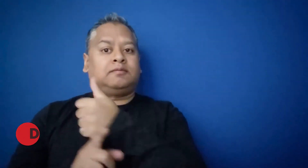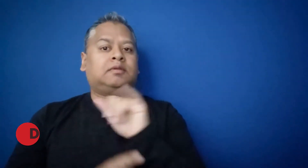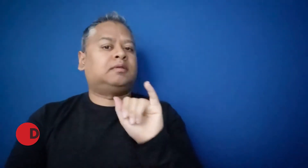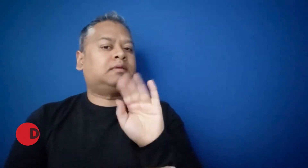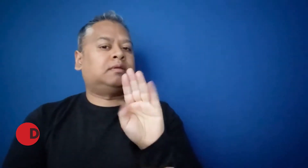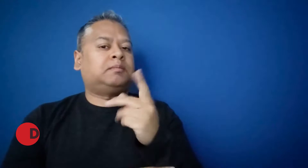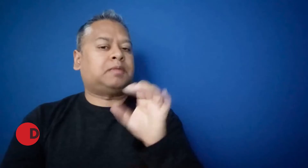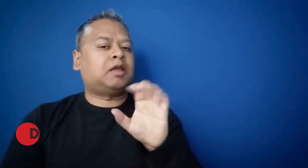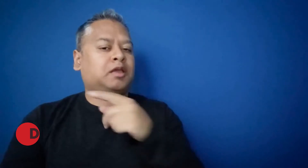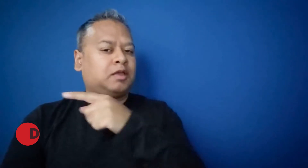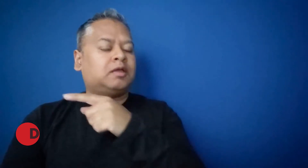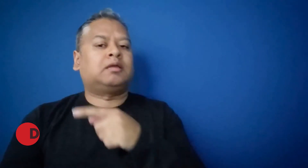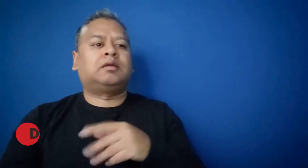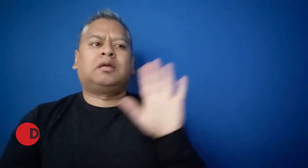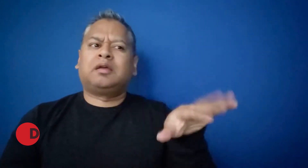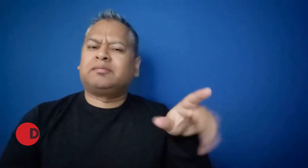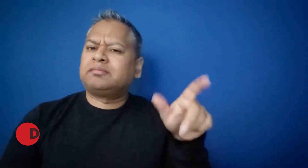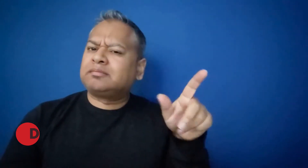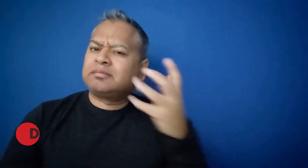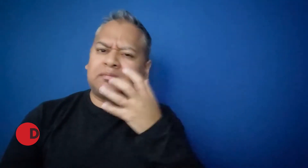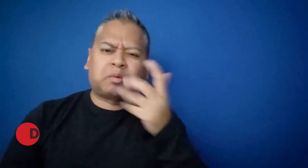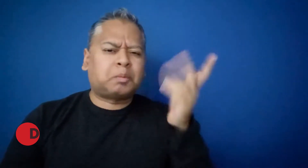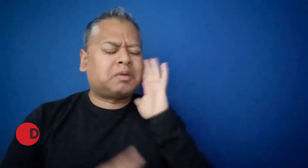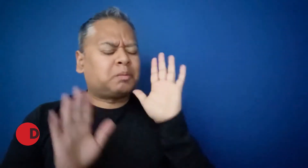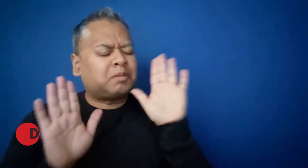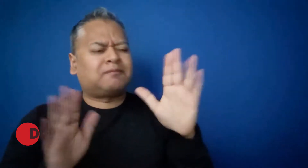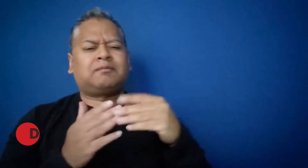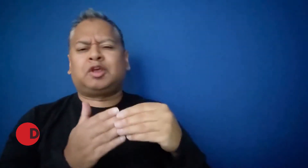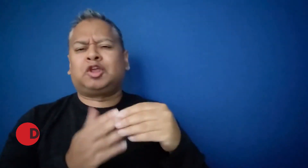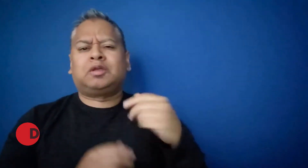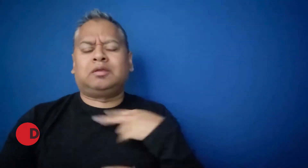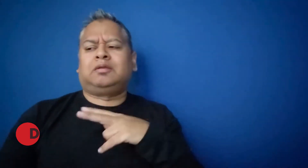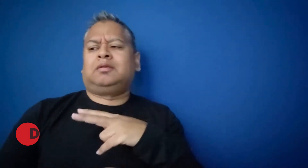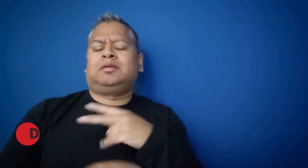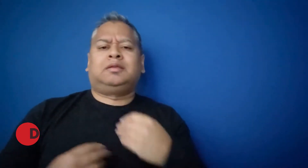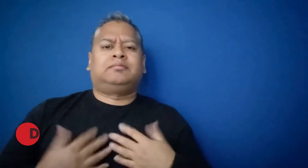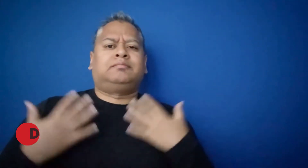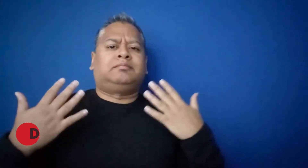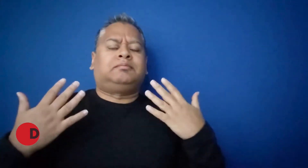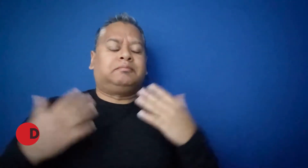Then a friend who is IBPOC said I'd make a wonderful leader, I was flattered.